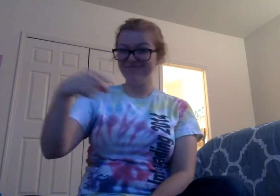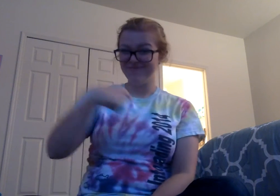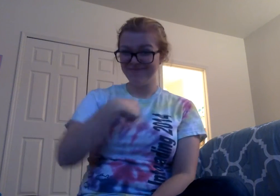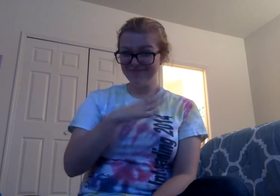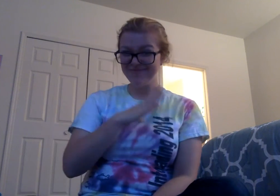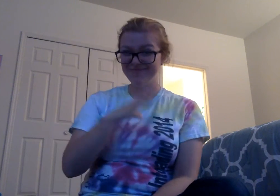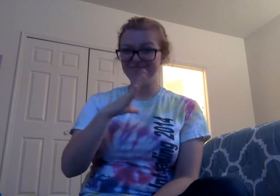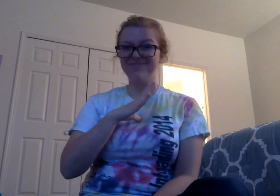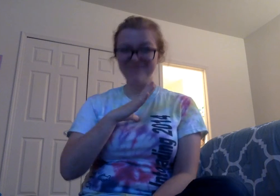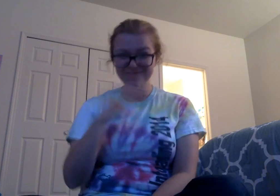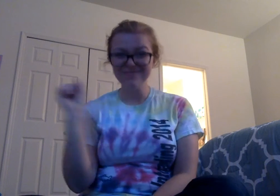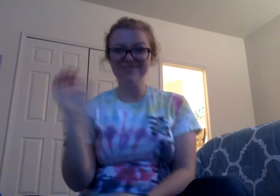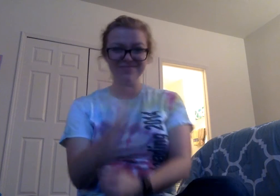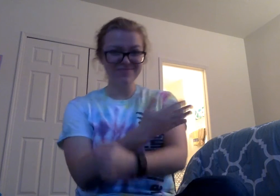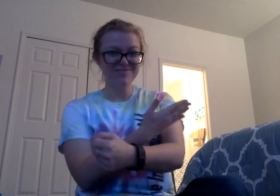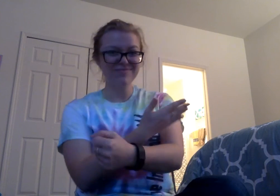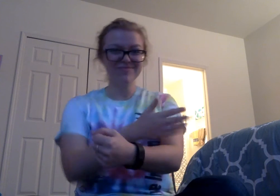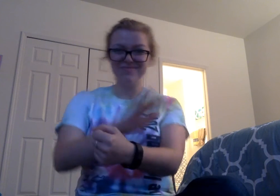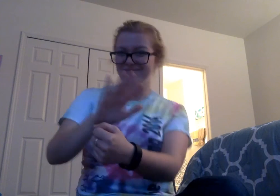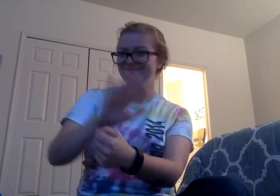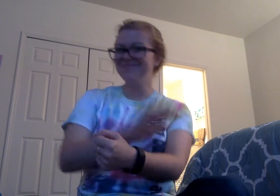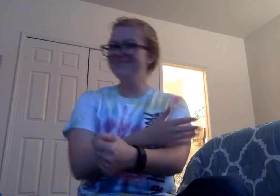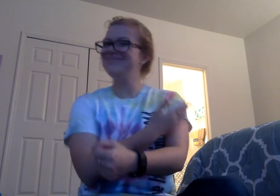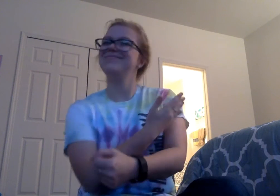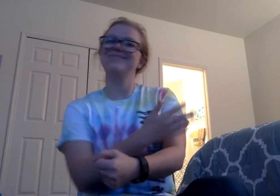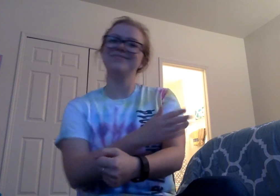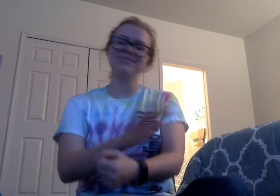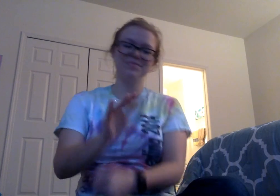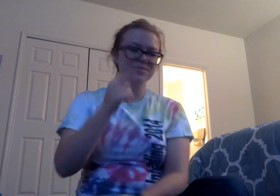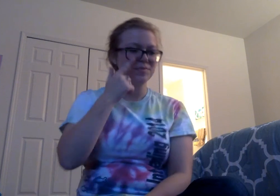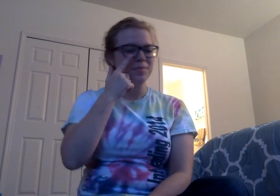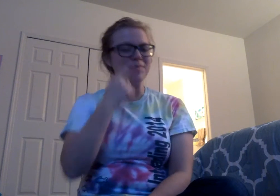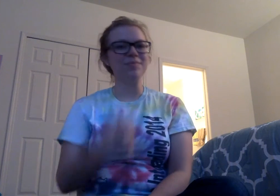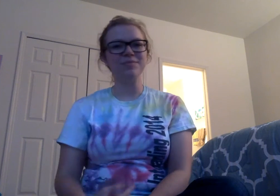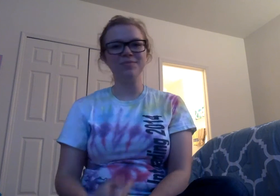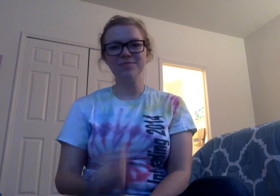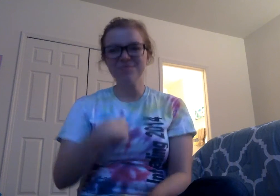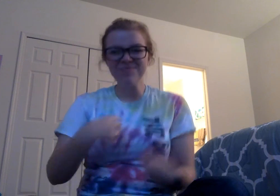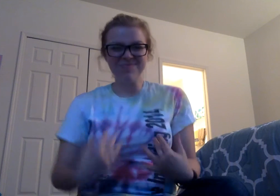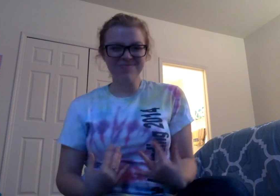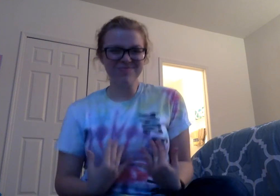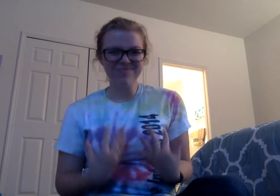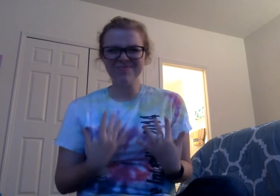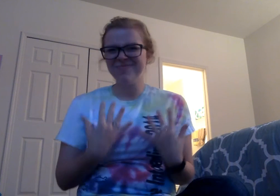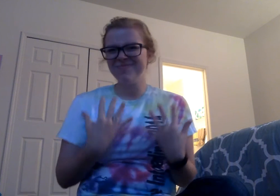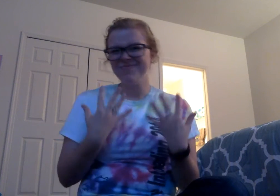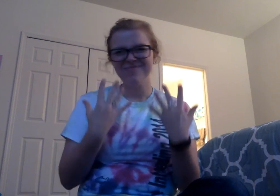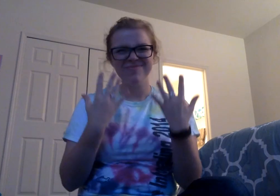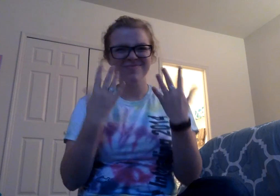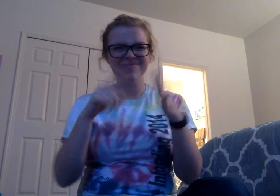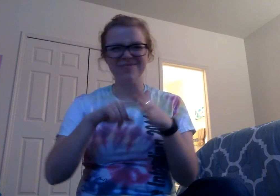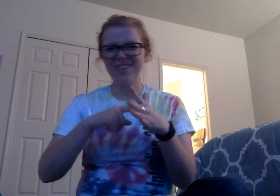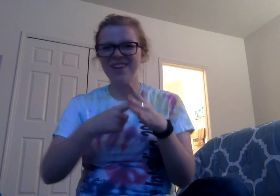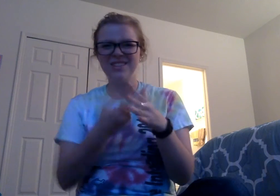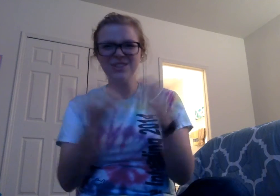YES, I'M FINE SONG I'M INSPIRED